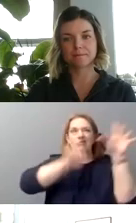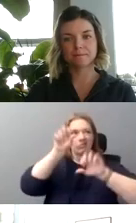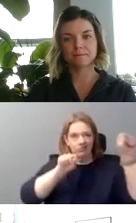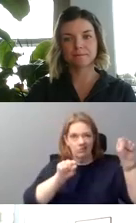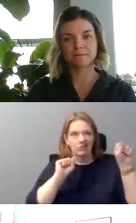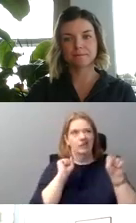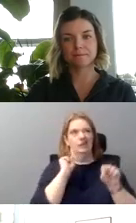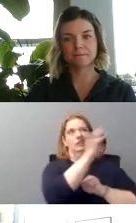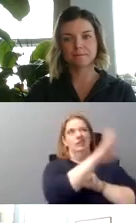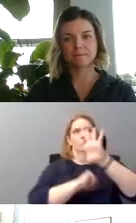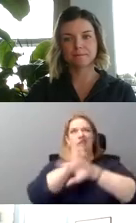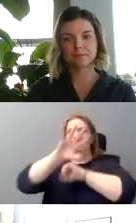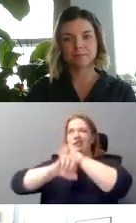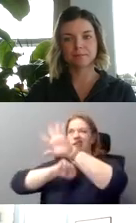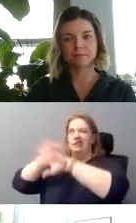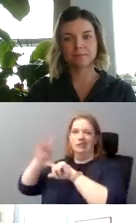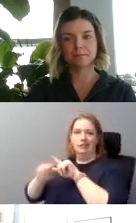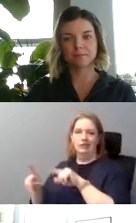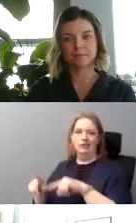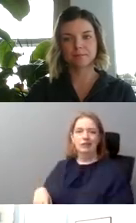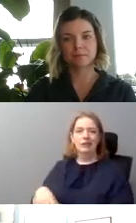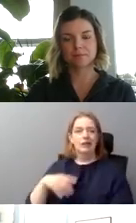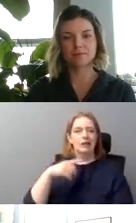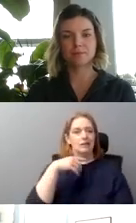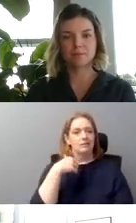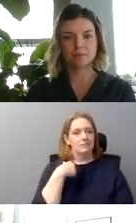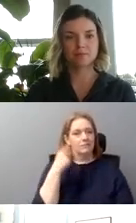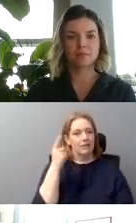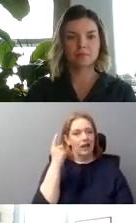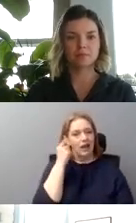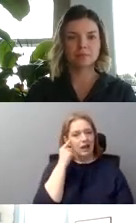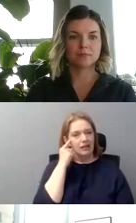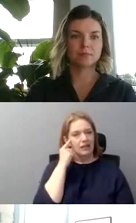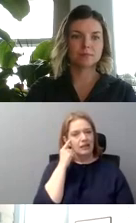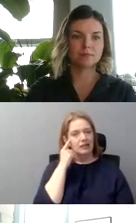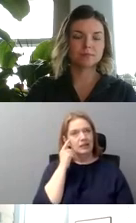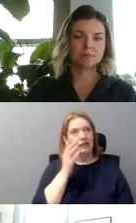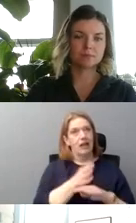action time he was just done. I mean the amount of physical labor that went into it in these